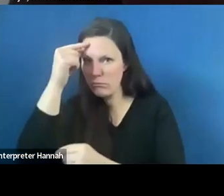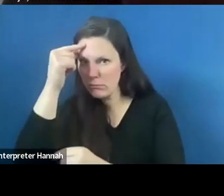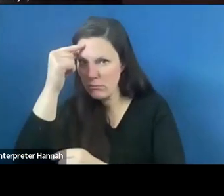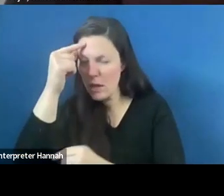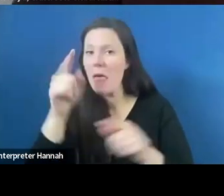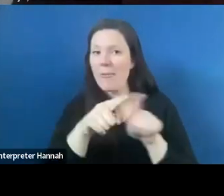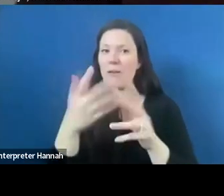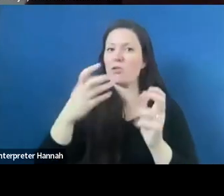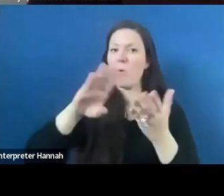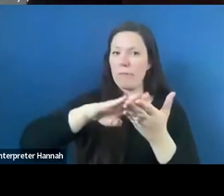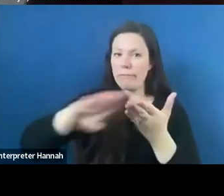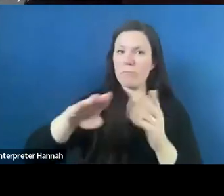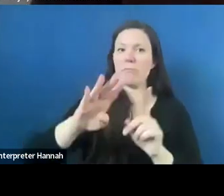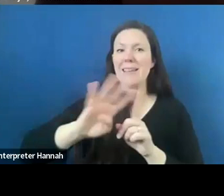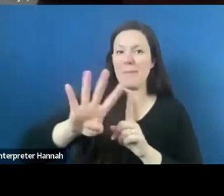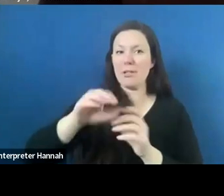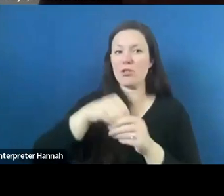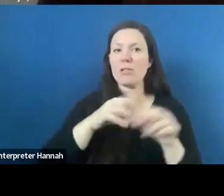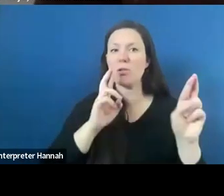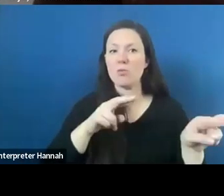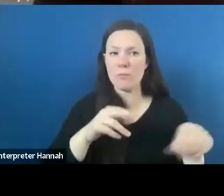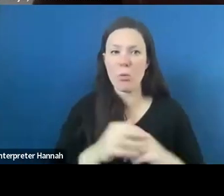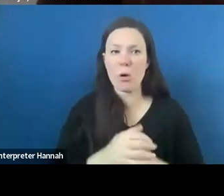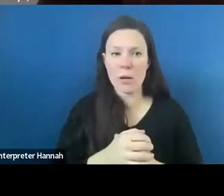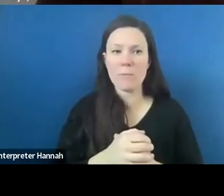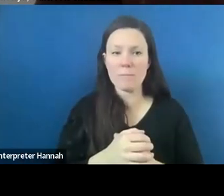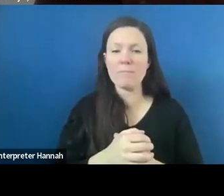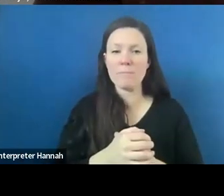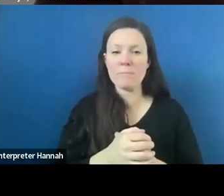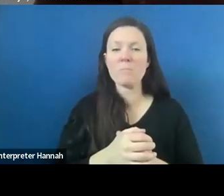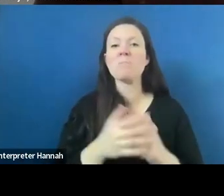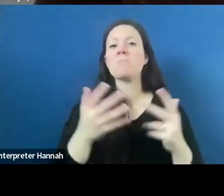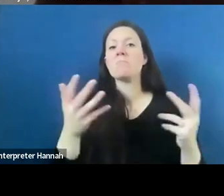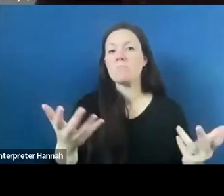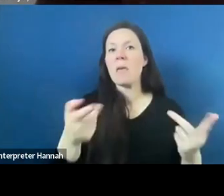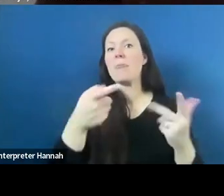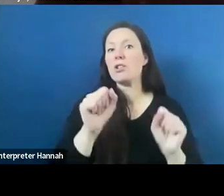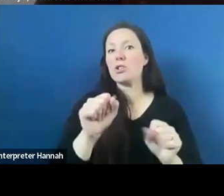And I think that this may bear fruit.